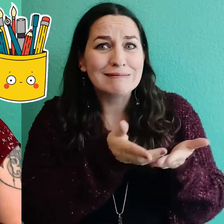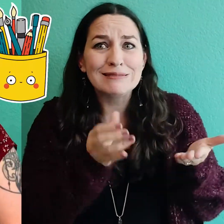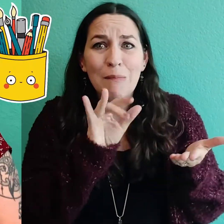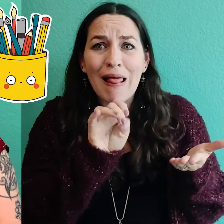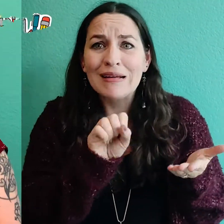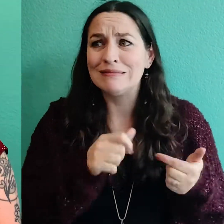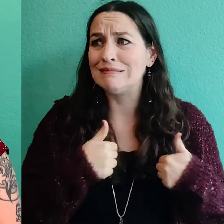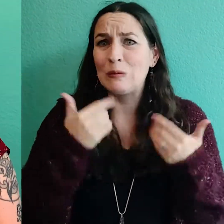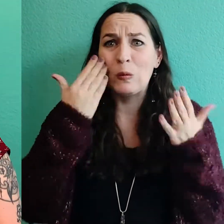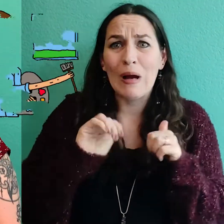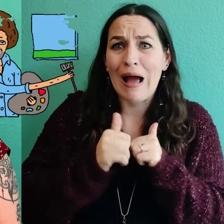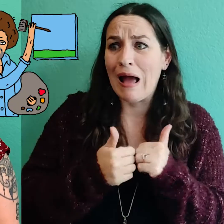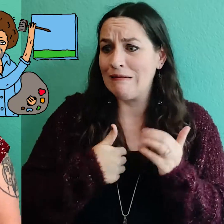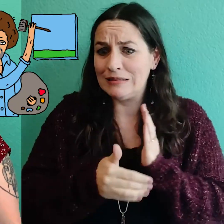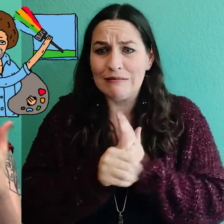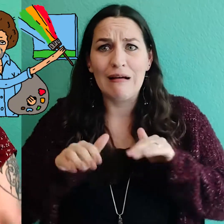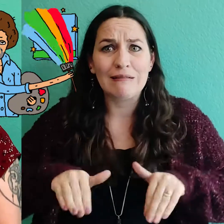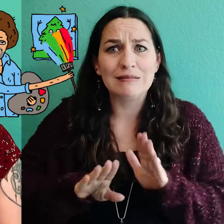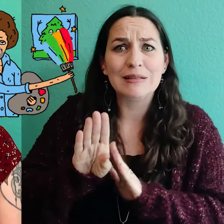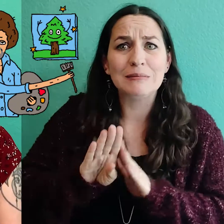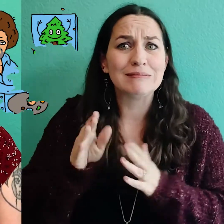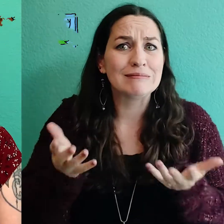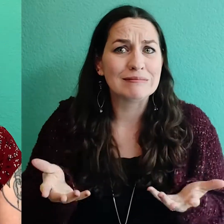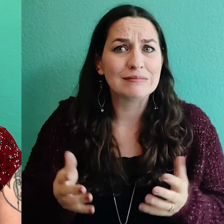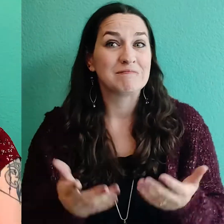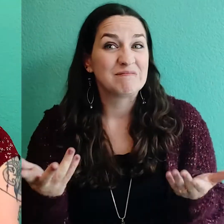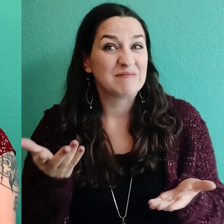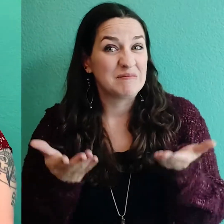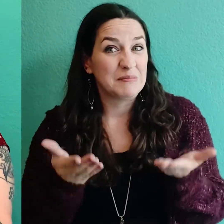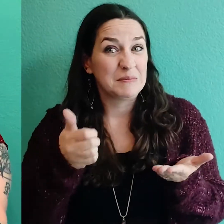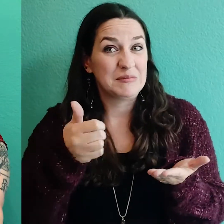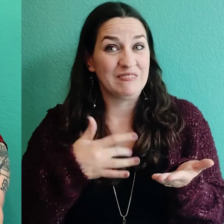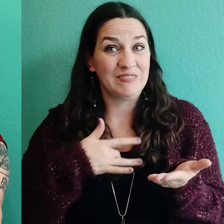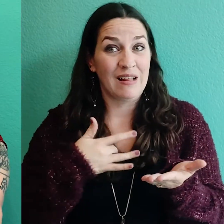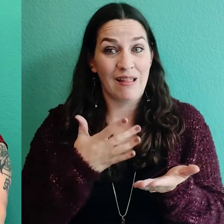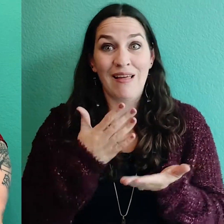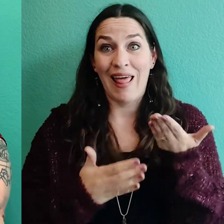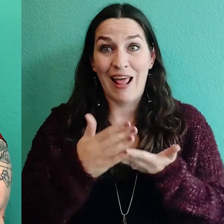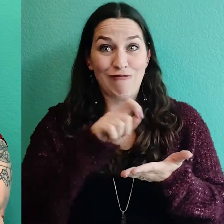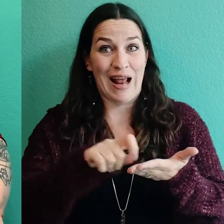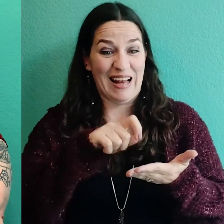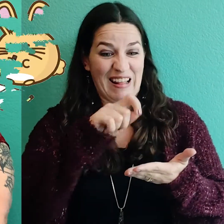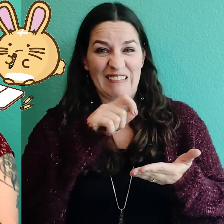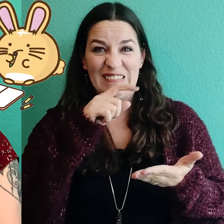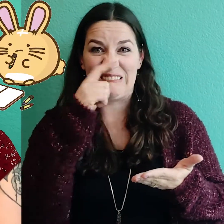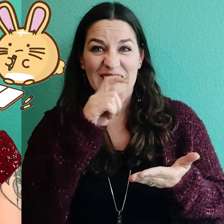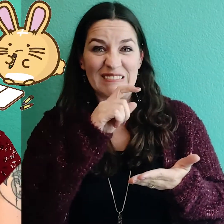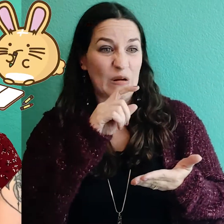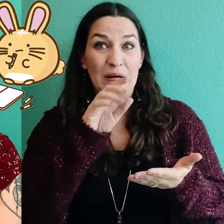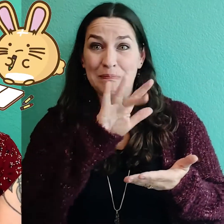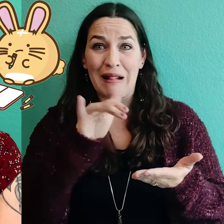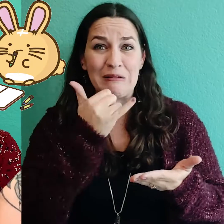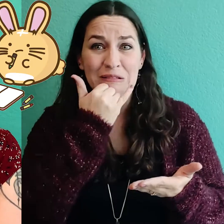you don't have the right skills, or you don't know how to do it. You might be a journalling overthinker if you're worried about your handwriting, or your